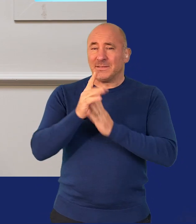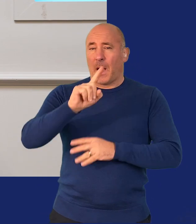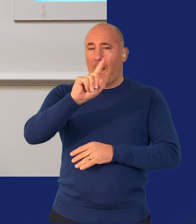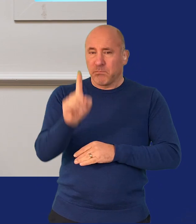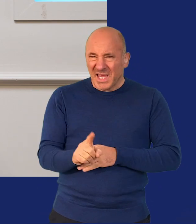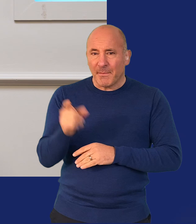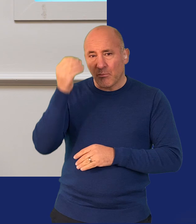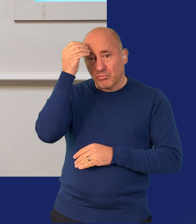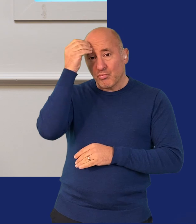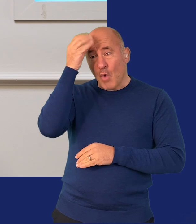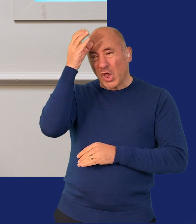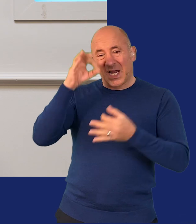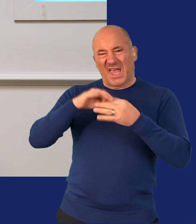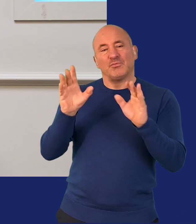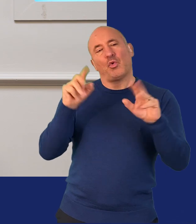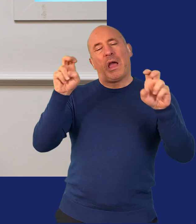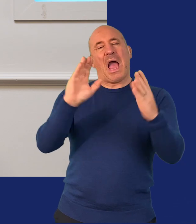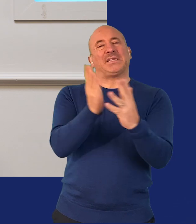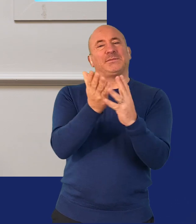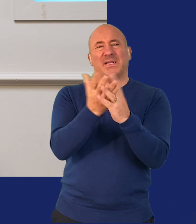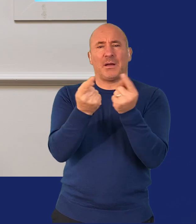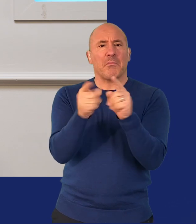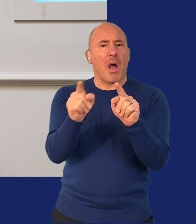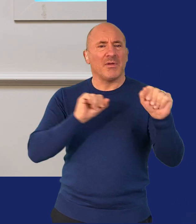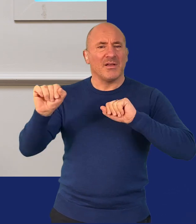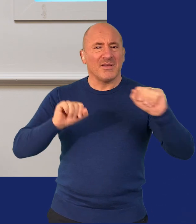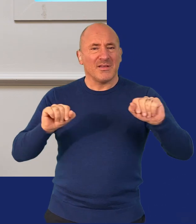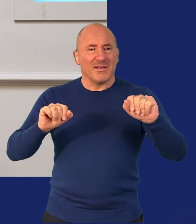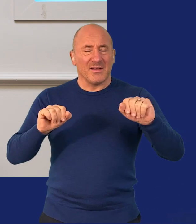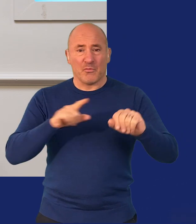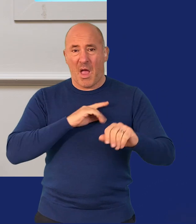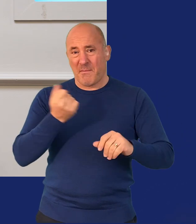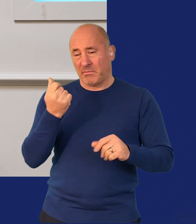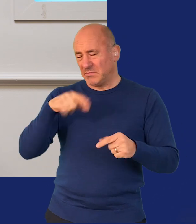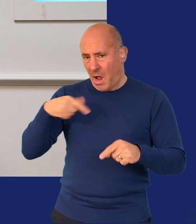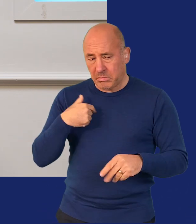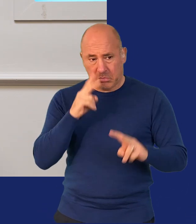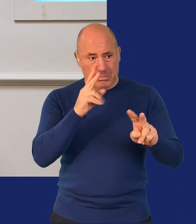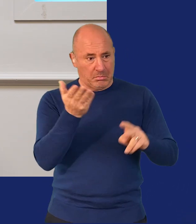things like accessibility because they maybe haven't encountered it before. Um, so it's, yeah, it's a bit of a melting pot.